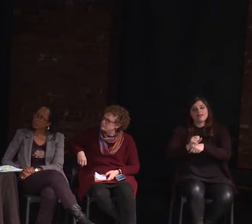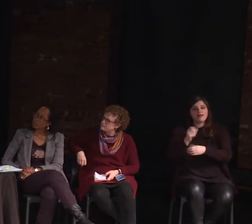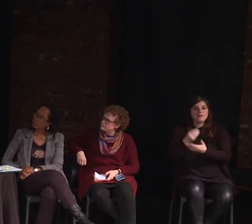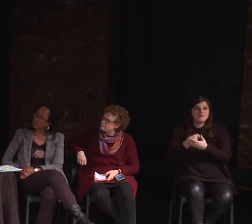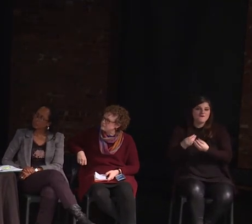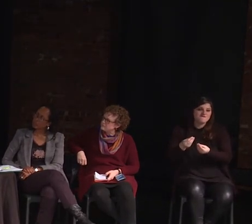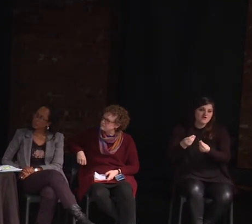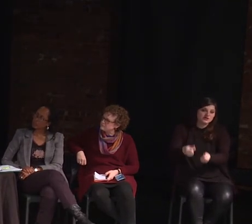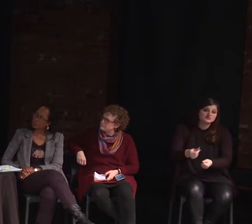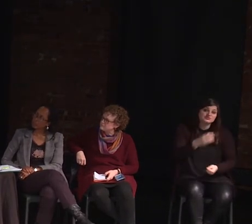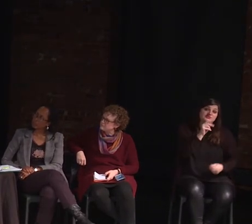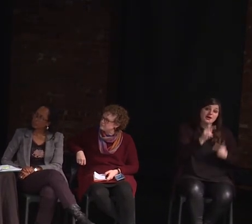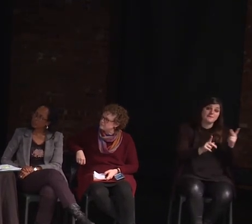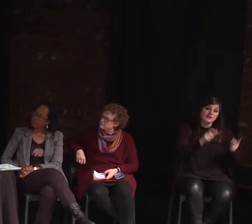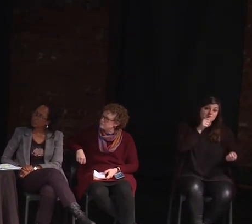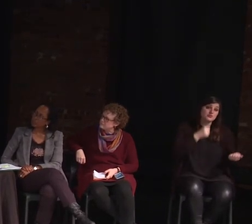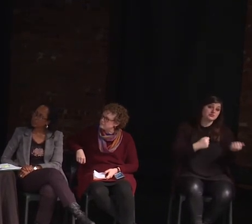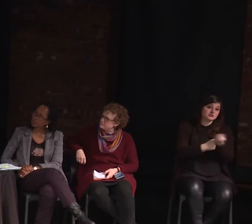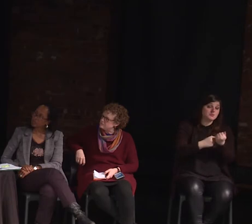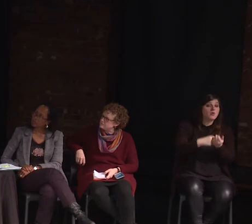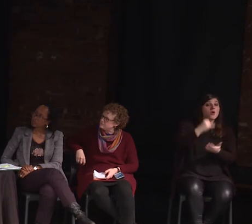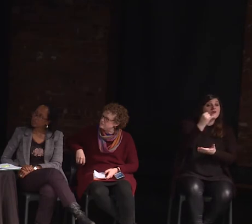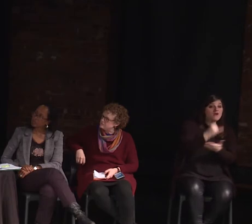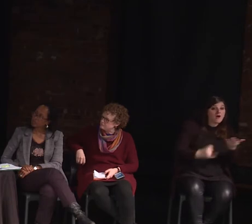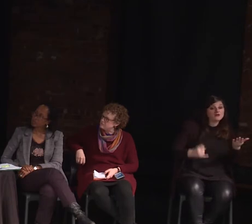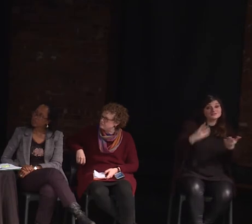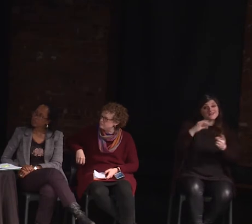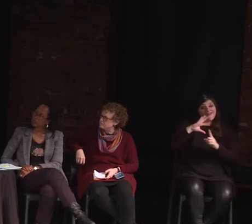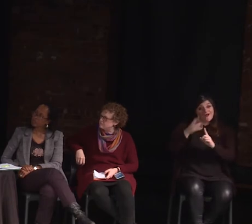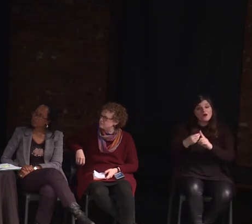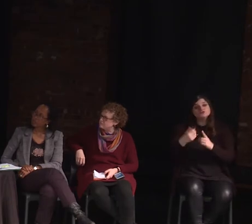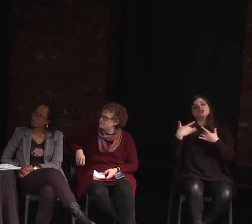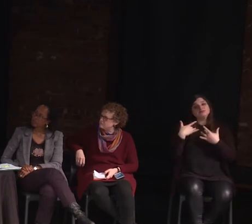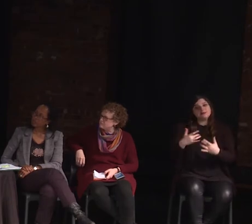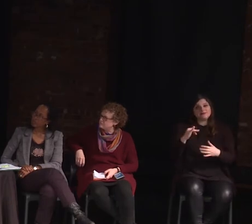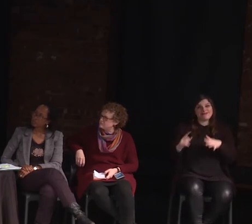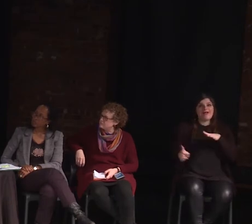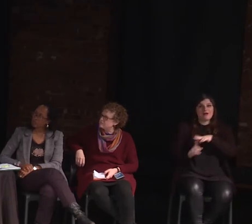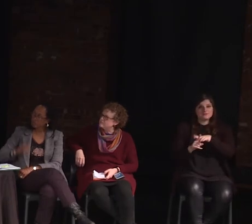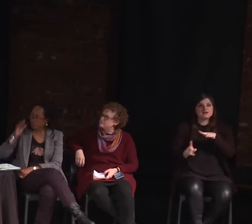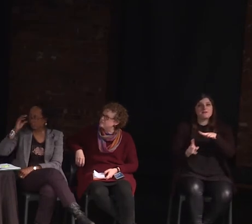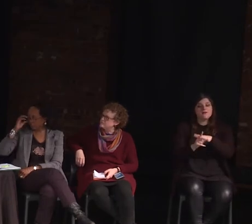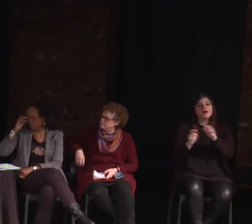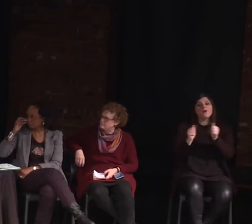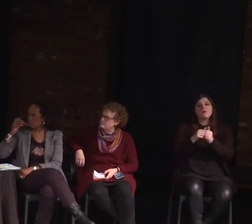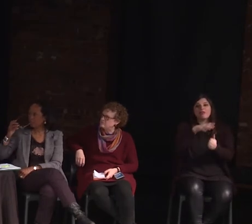actually through discussion of rural community and development culture plays in rural communities